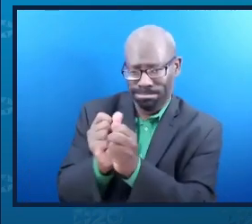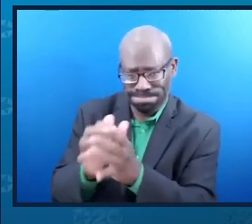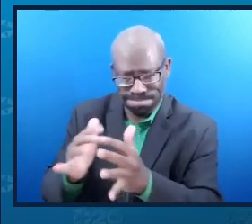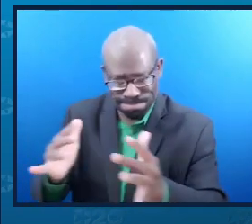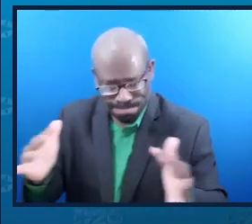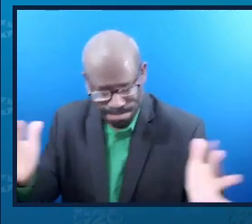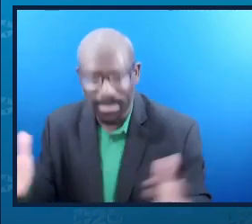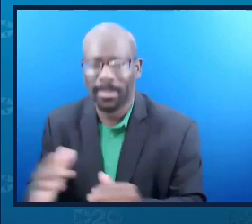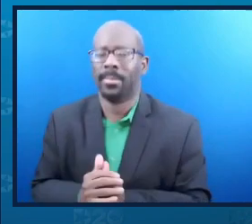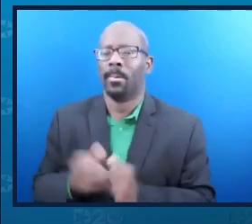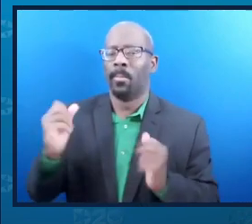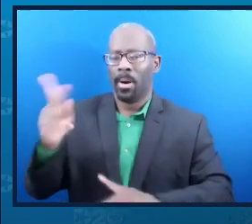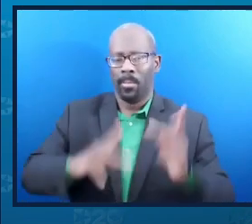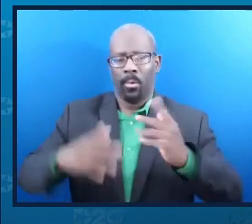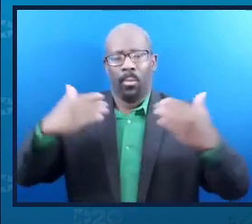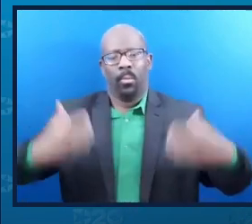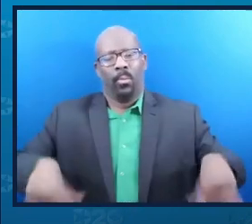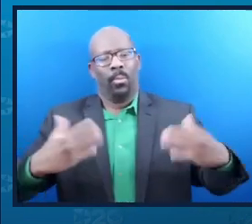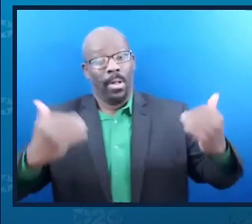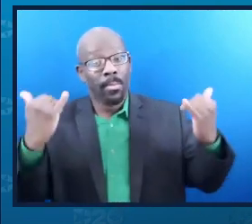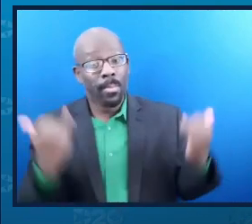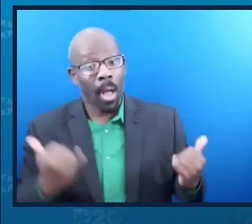THIS MONTH, AS AMERICA MARKS THE